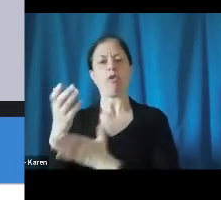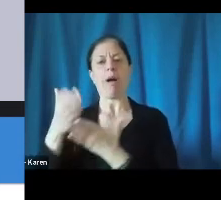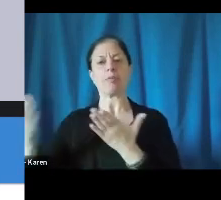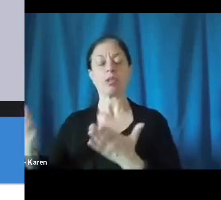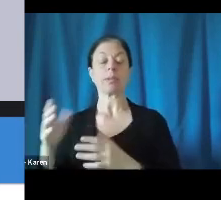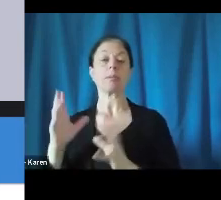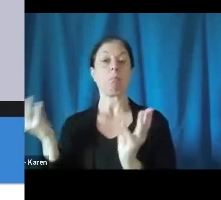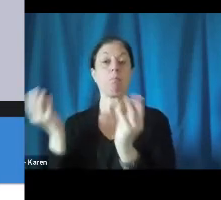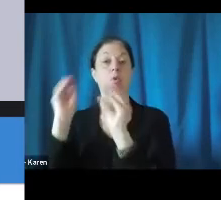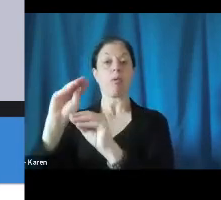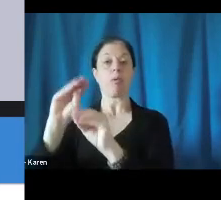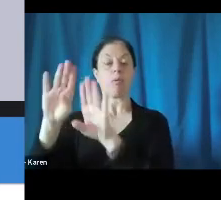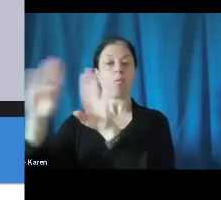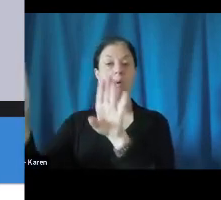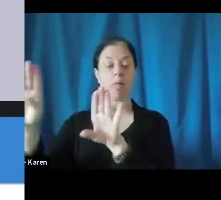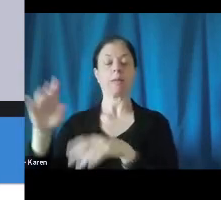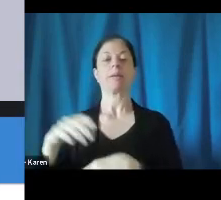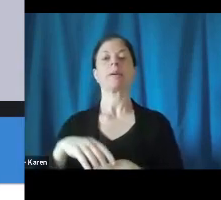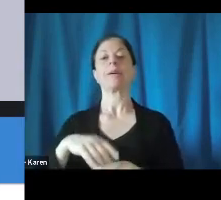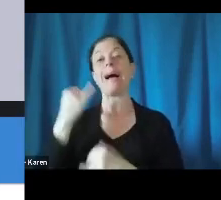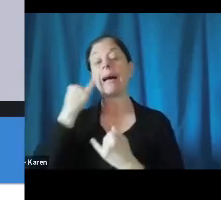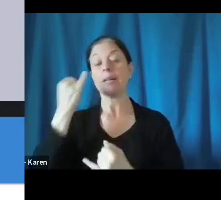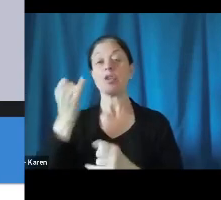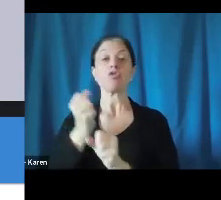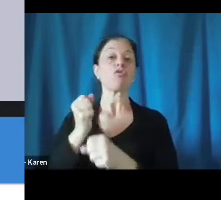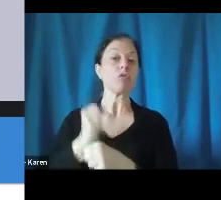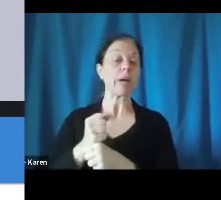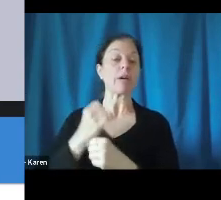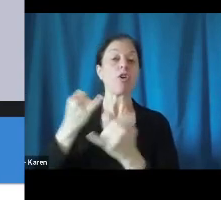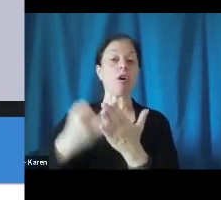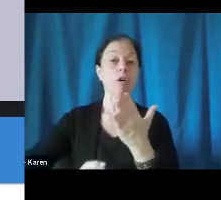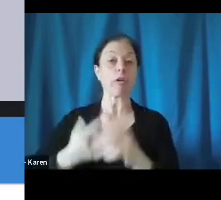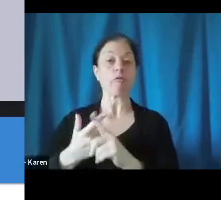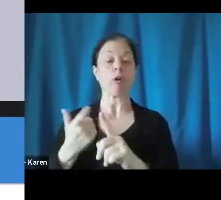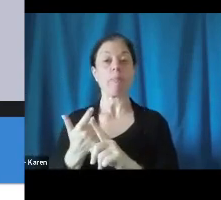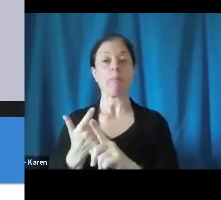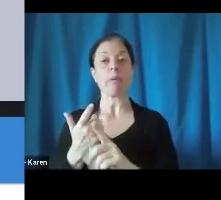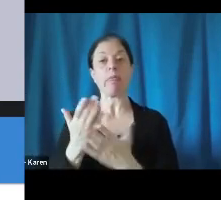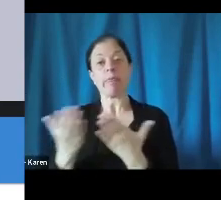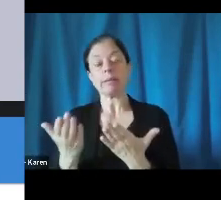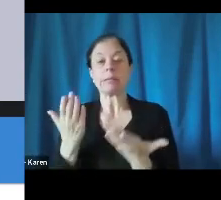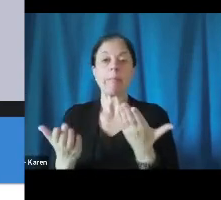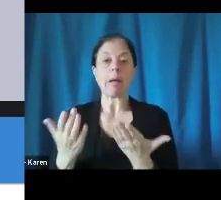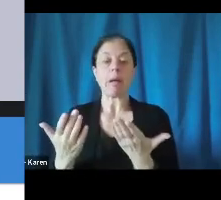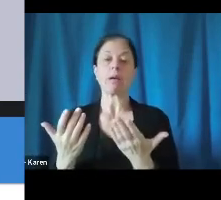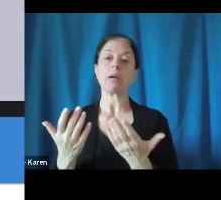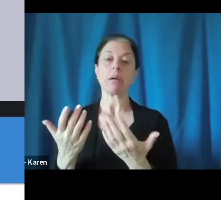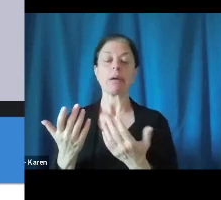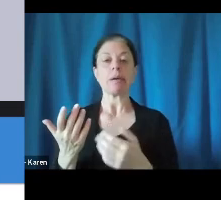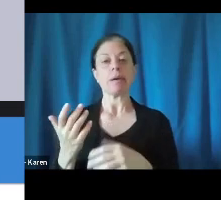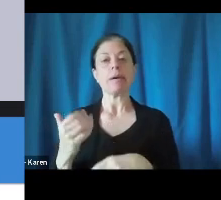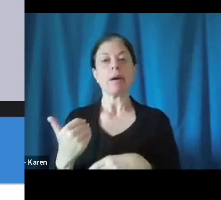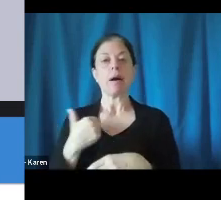such as a lumbar support pillow and the items you use to roll out the muscle knots and a few other items here to